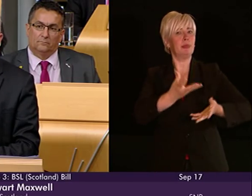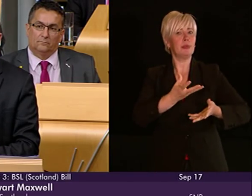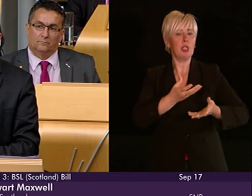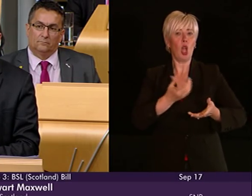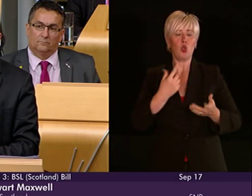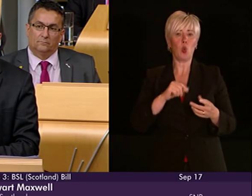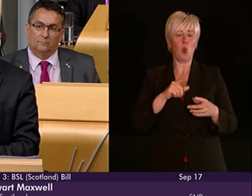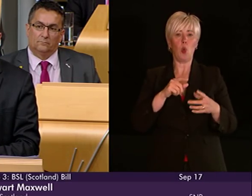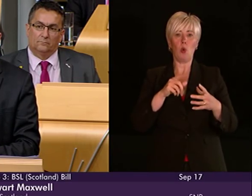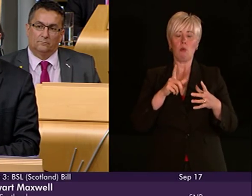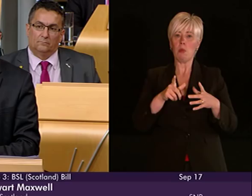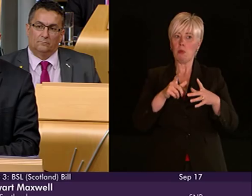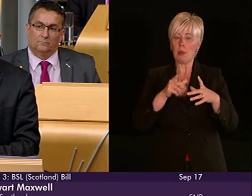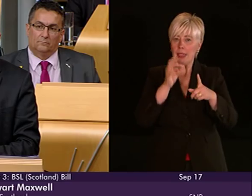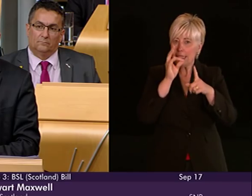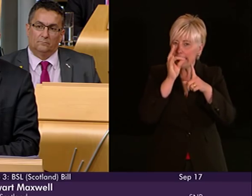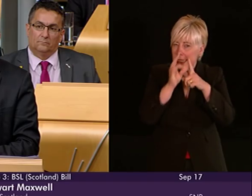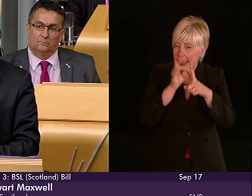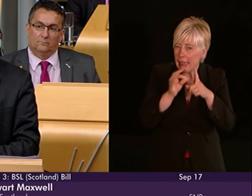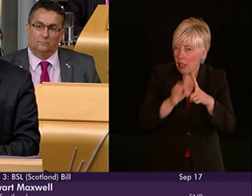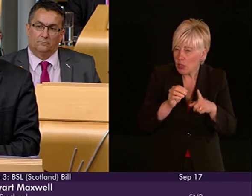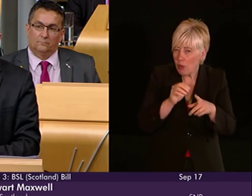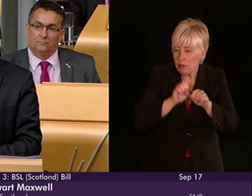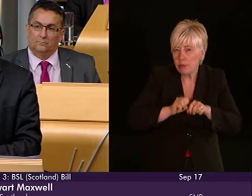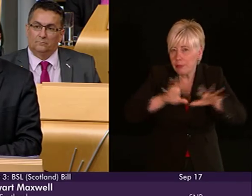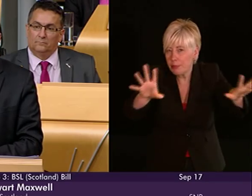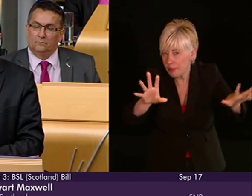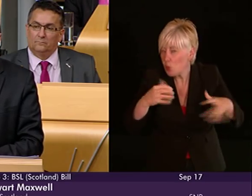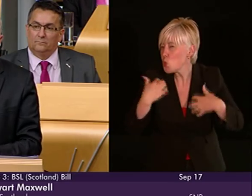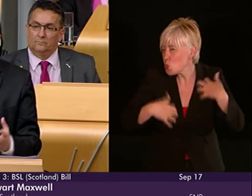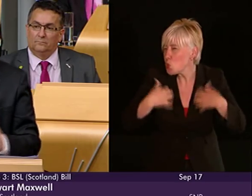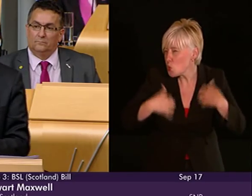about the roll-out of that programme. I am going to do something now that does not